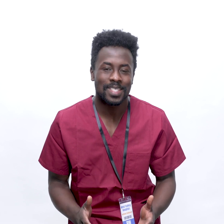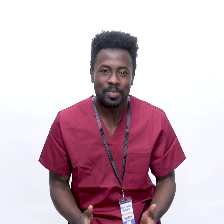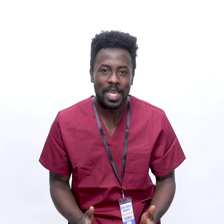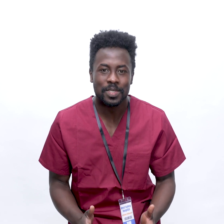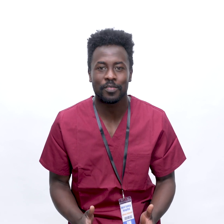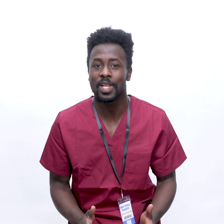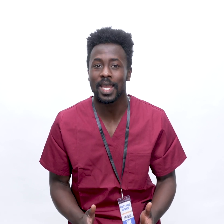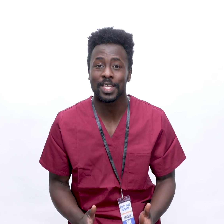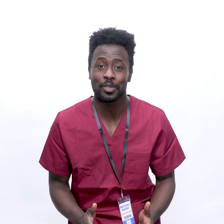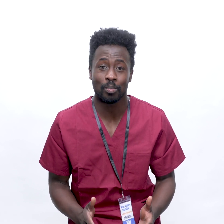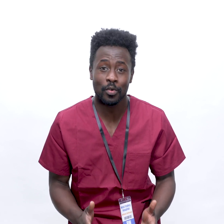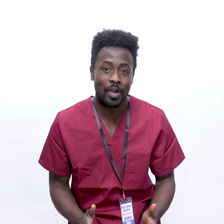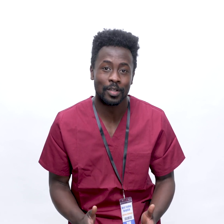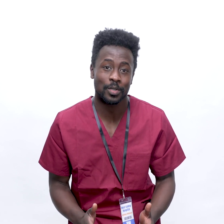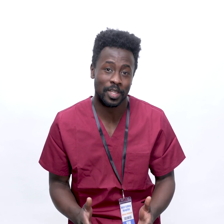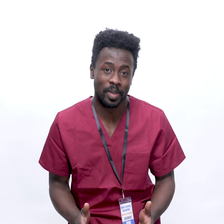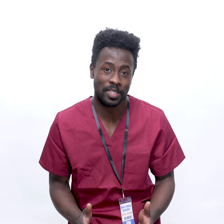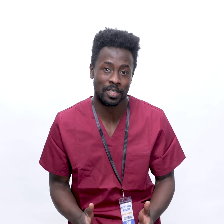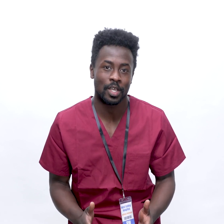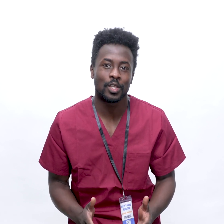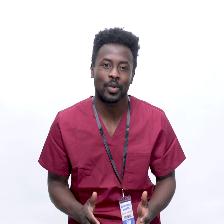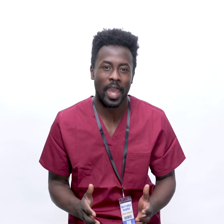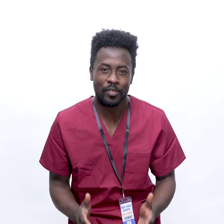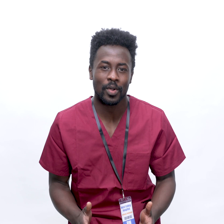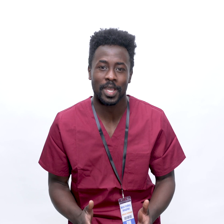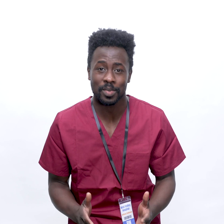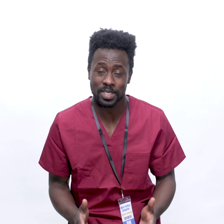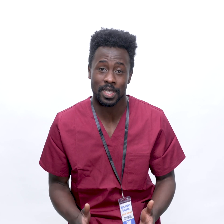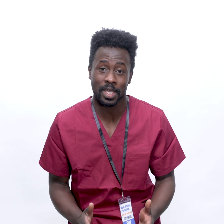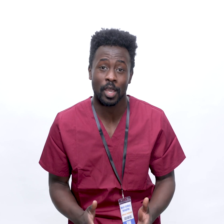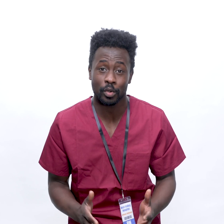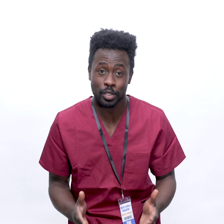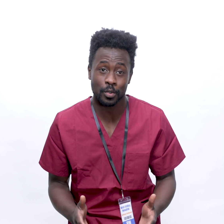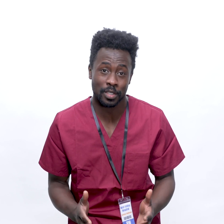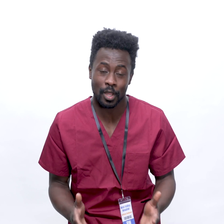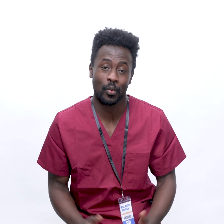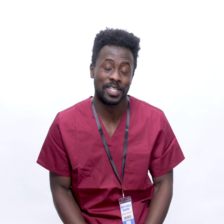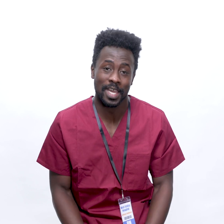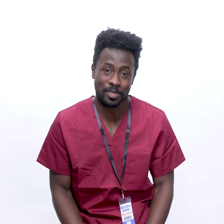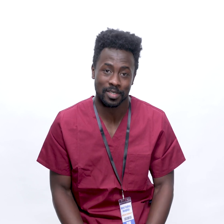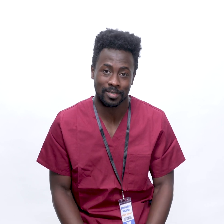Sometimes I feel like I need to move on to other patients so everyone can be seen and reduced a long wait times.